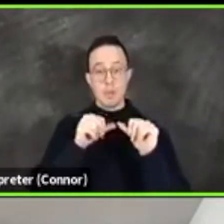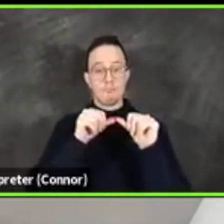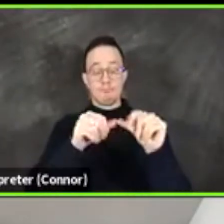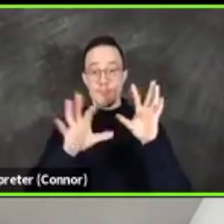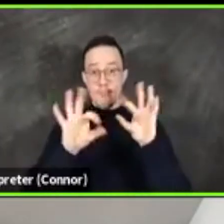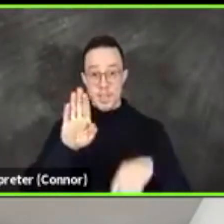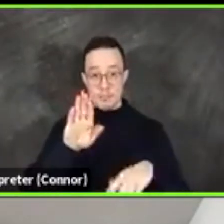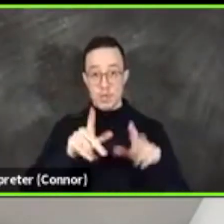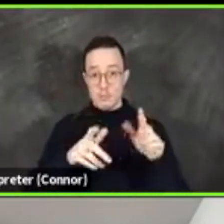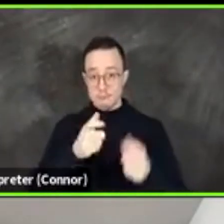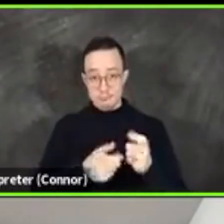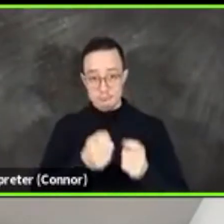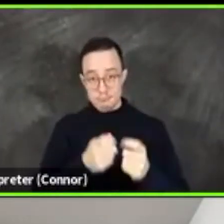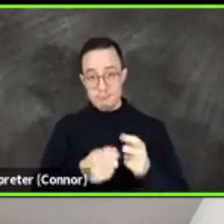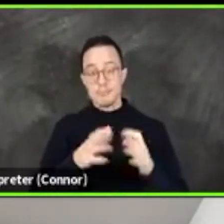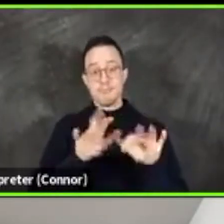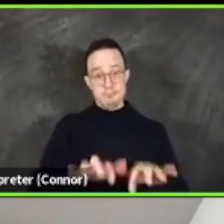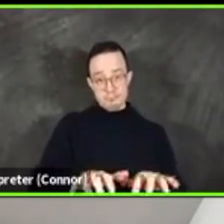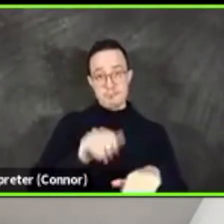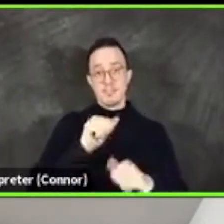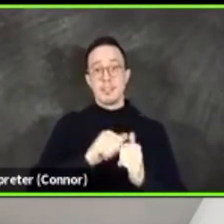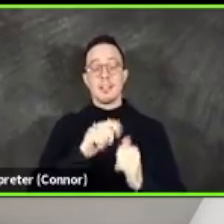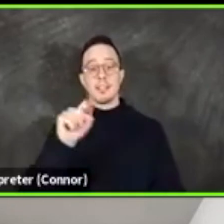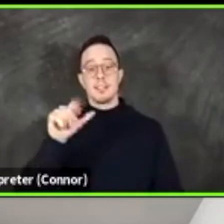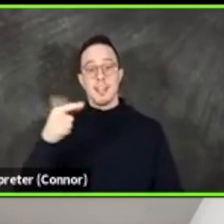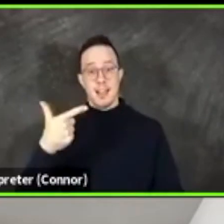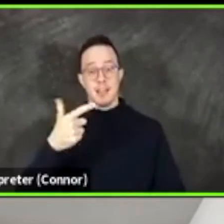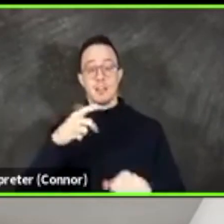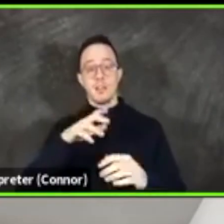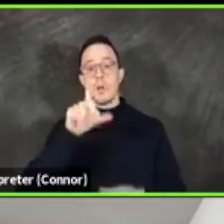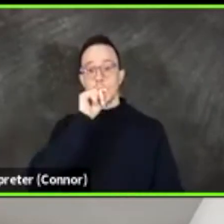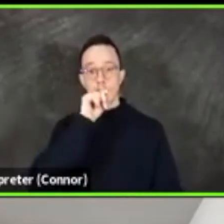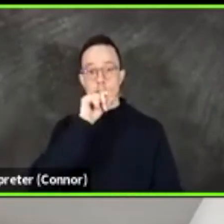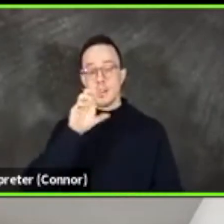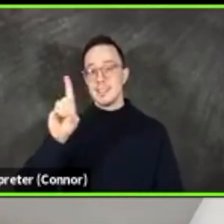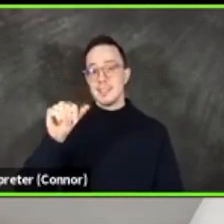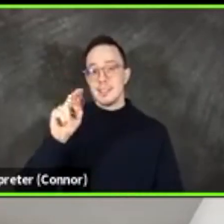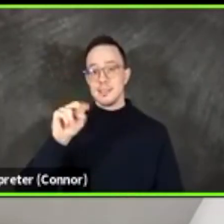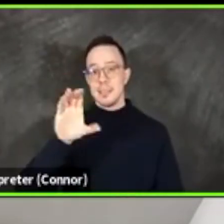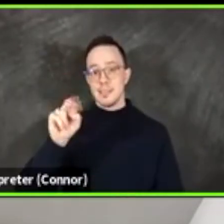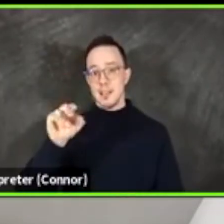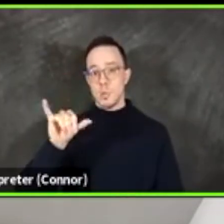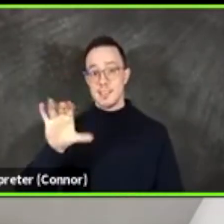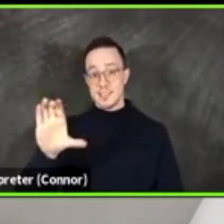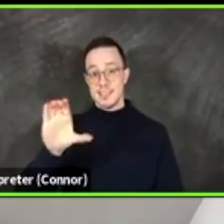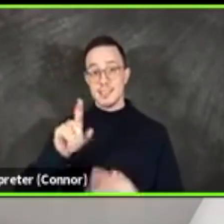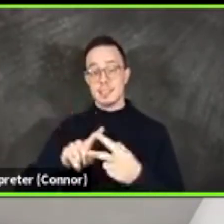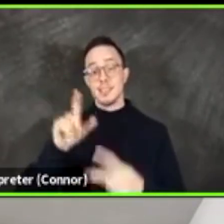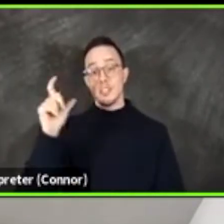TAG US ON TWITTER,@DANCE.NYC, INSTAGRAM@DANCE.NYC, AND, OF COURSE, FACEBOOK DANCE/NYC, ALL OF TODAY'S CONTENT, WILL BE AVAILABLE LATER ONLINE, EITHER ON YOUTUBE OR ON FACEBOOK, IF YOU MISSED PART OF IT YOU CAN ALWAYS GO BACK AND WATCH. AND THEN, LASTLY, TO SHARE YOUR FEEDBACK, WITH US, THROUGH OUR ONLINE SURVEY, WHICH IS, PINNED IN OUR FACEBOOK COMMENTS JUST